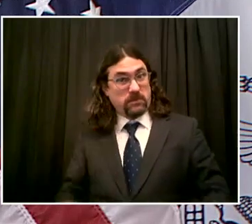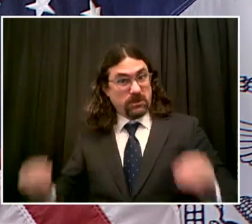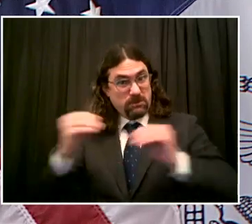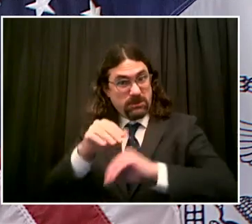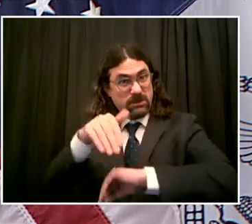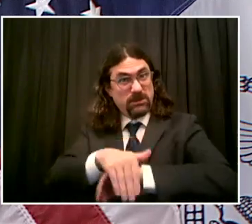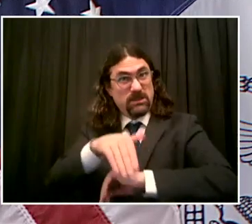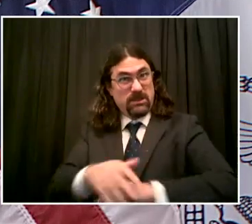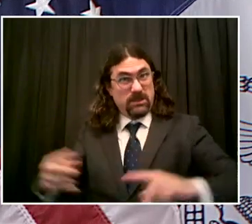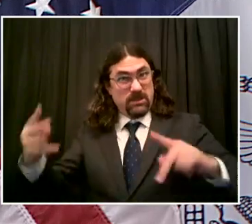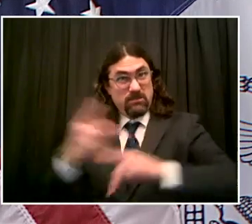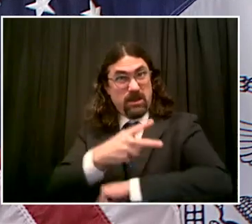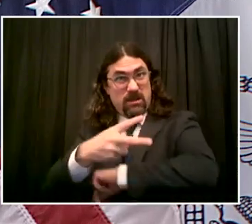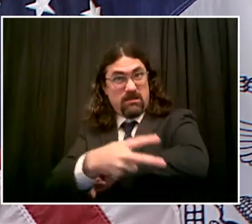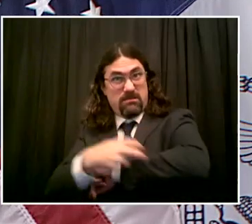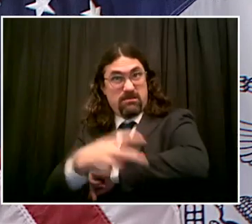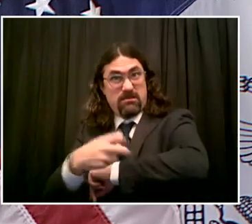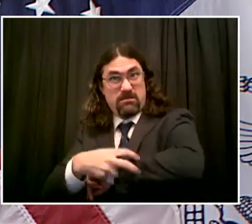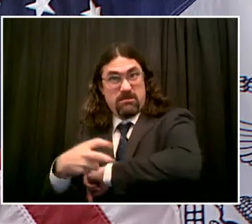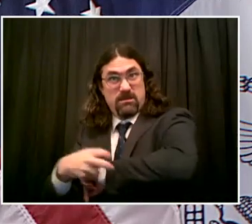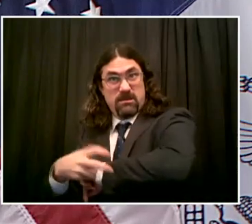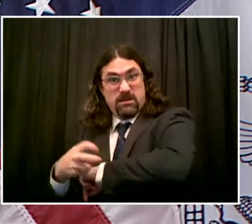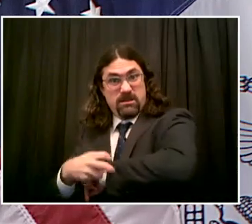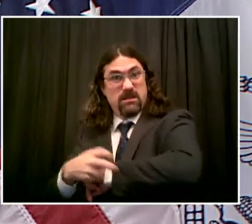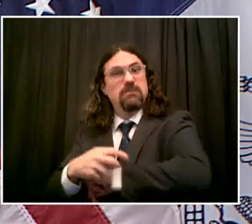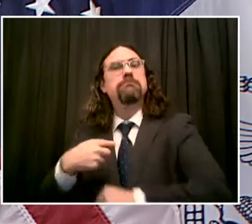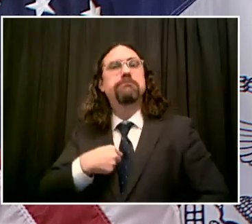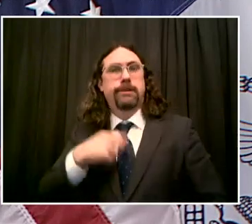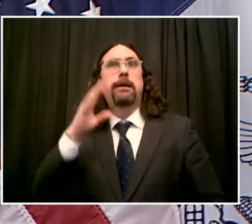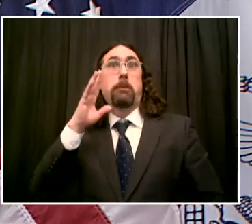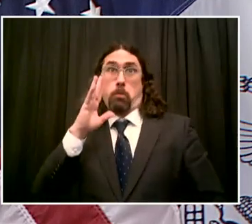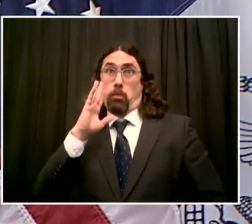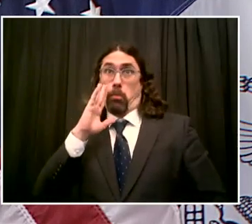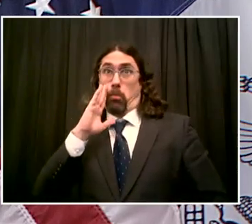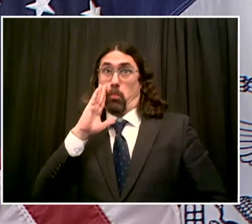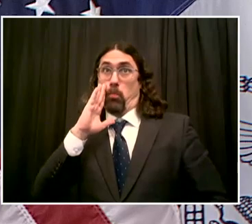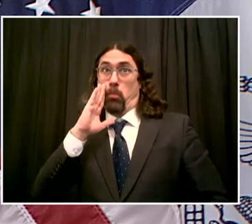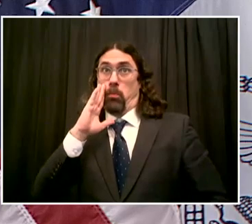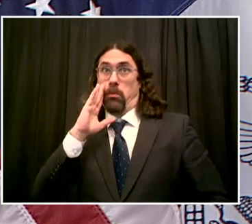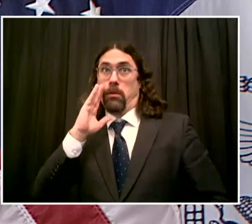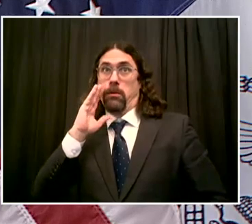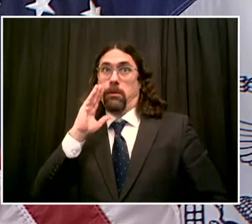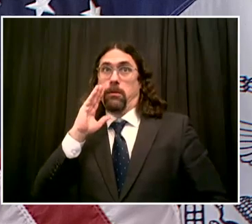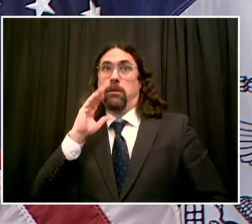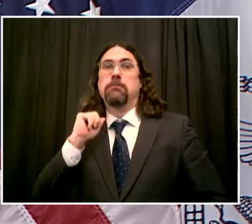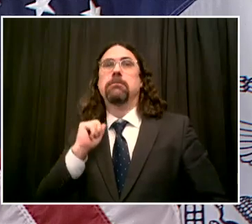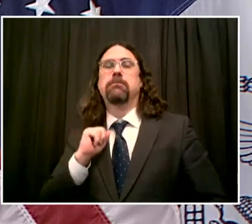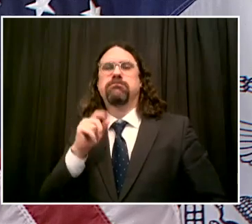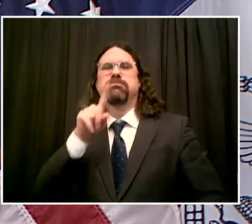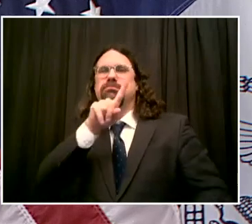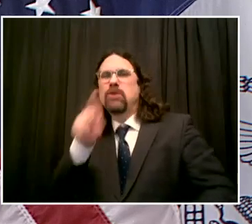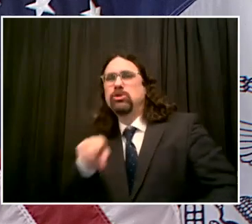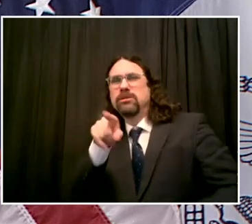OUTSIDE ARMED FORCES. IF SOMEONE WANTS TO CHECK ALL